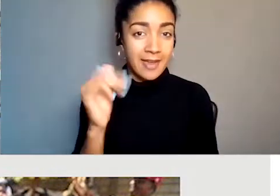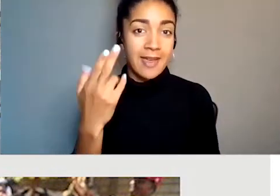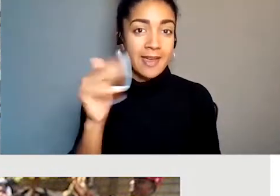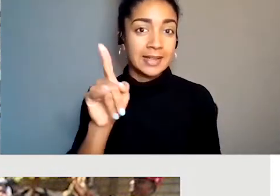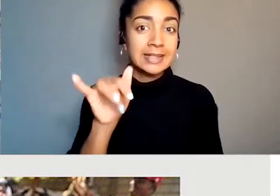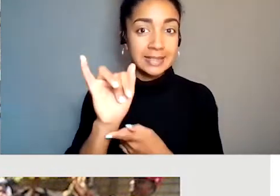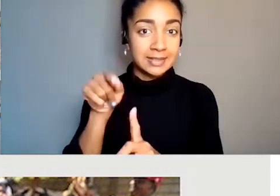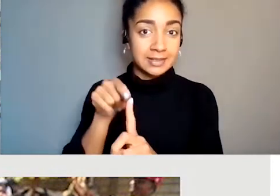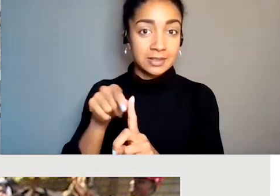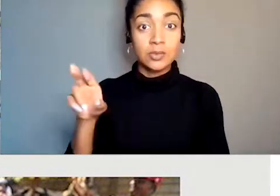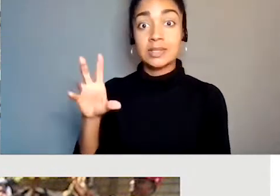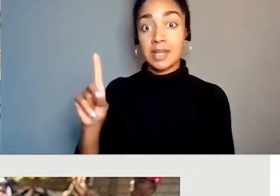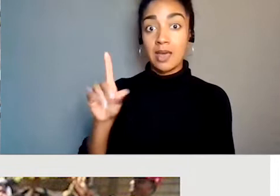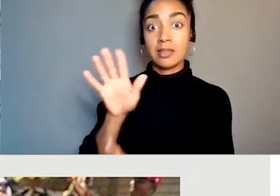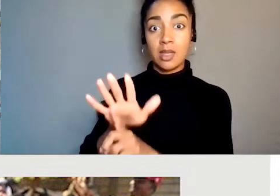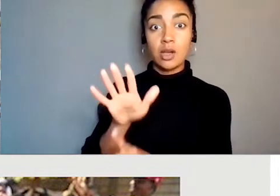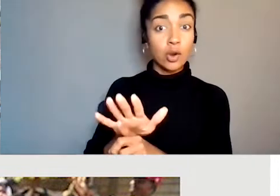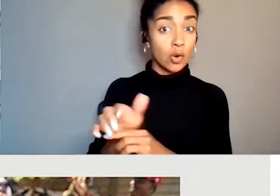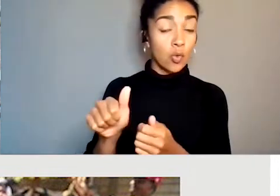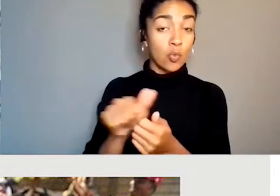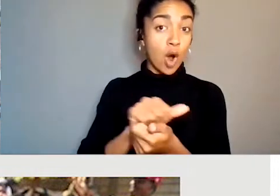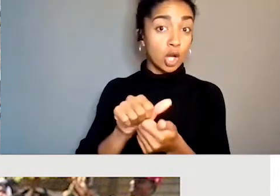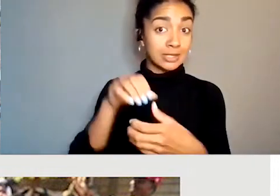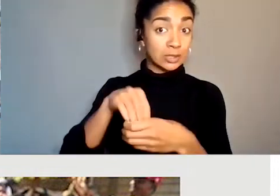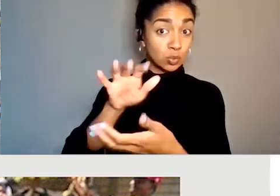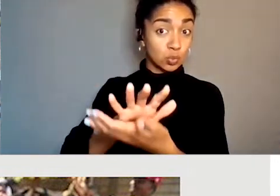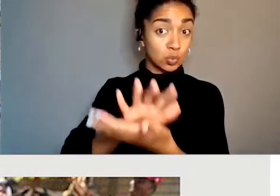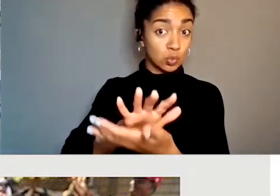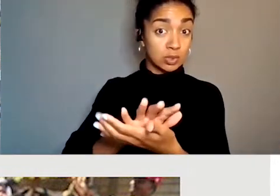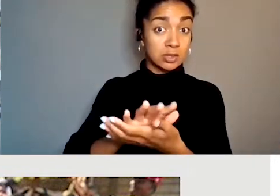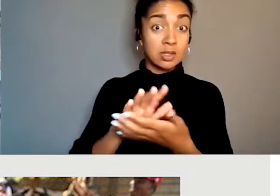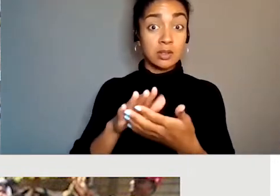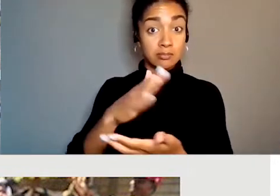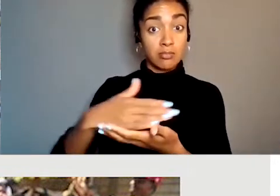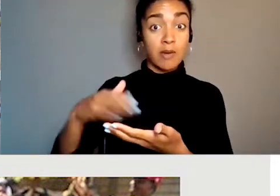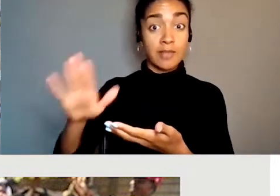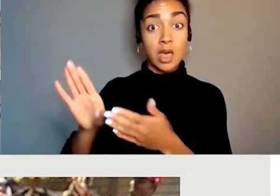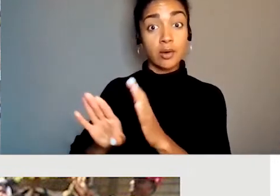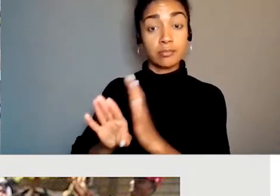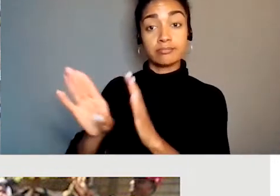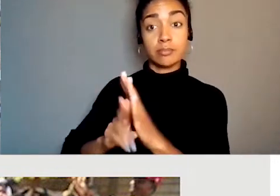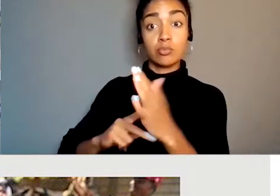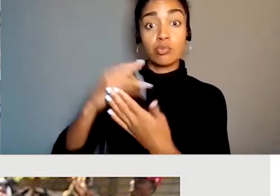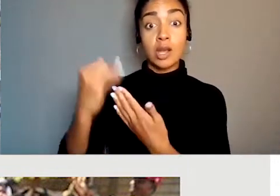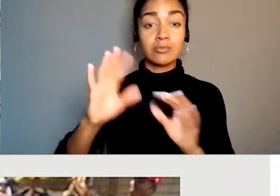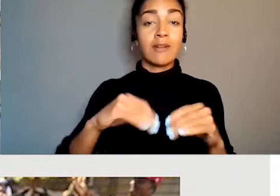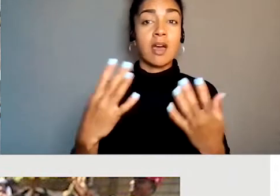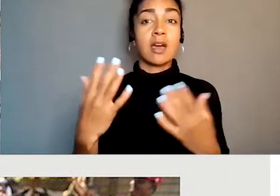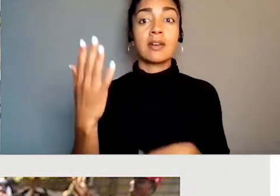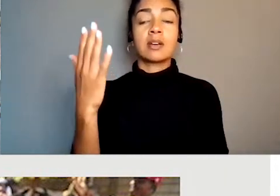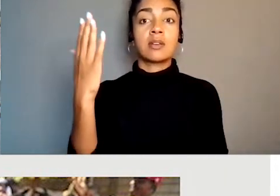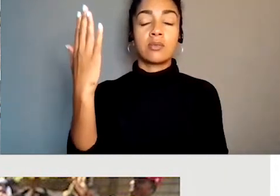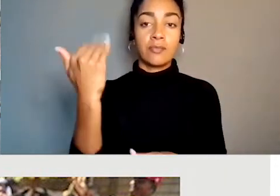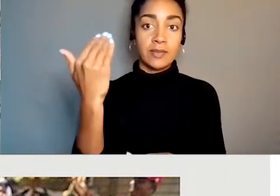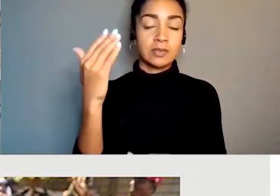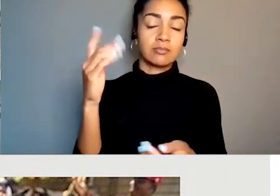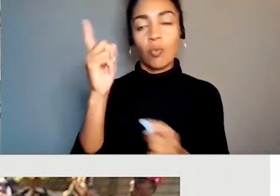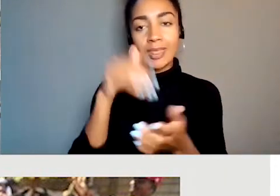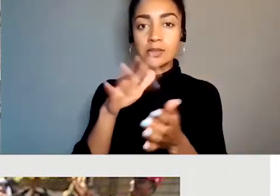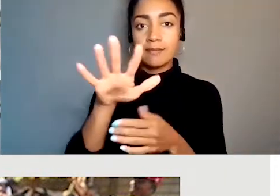were girls, with access to clean water and improved sanitation.